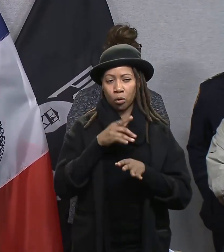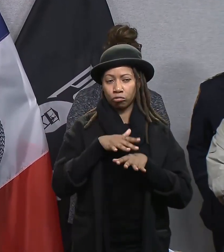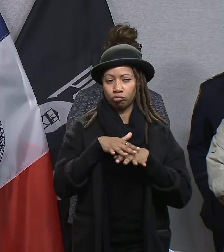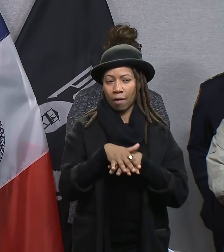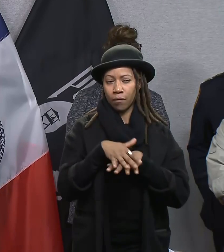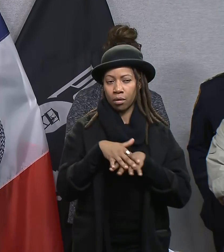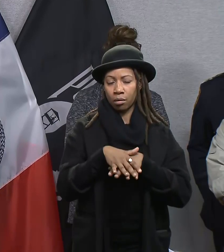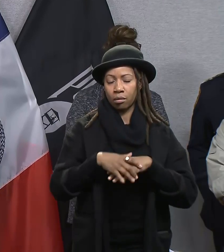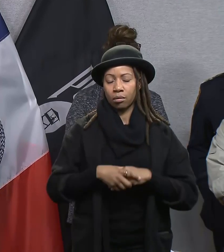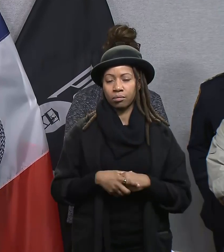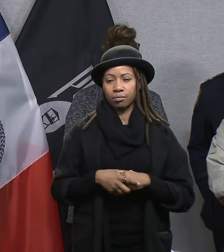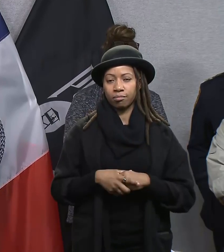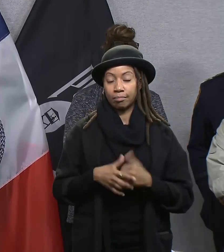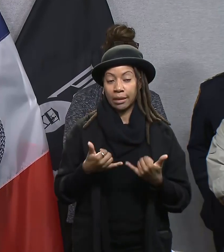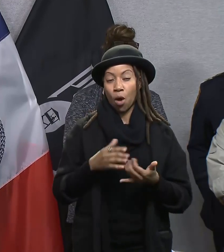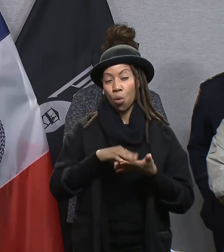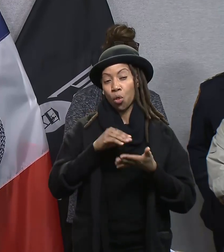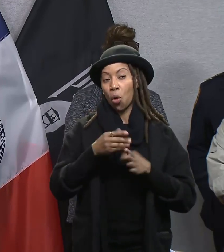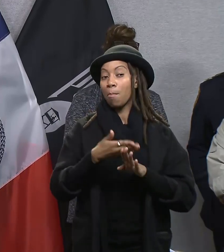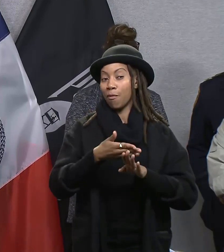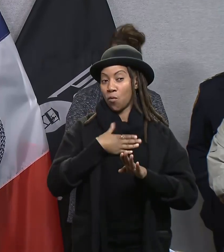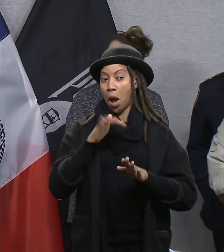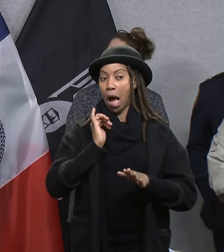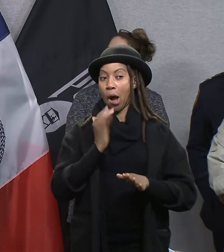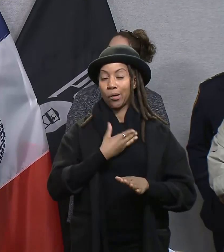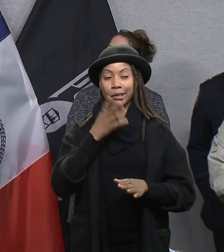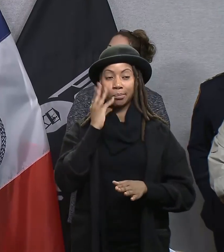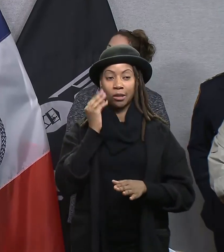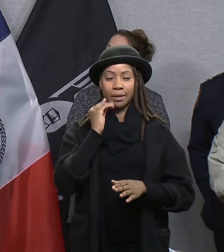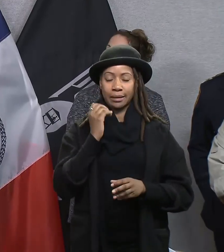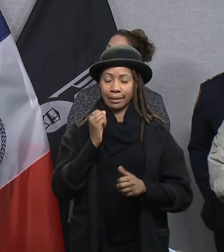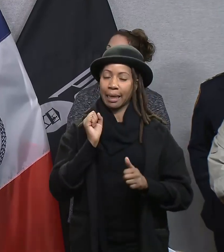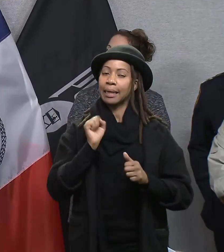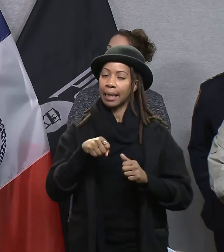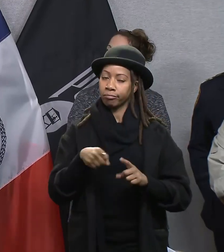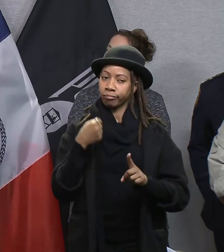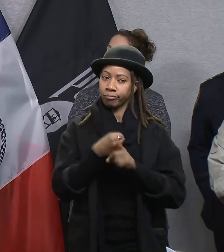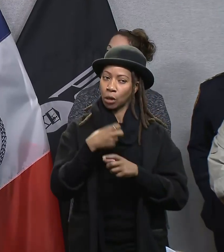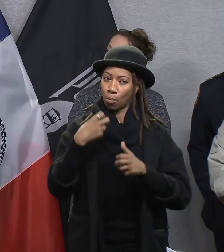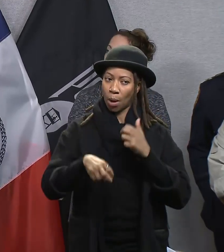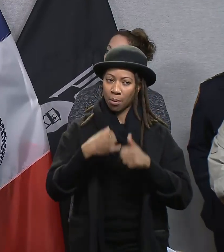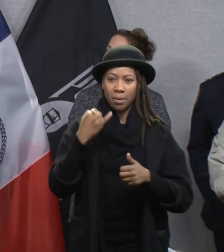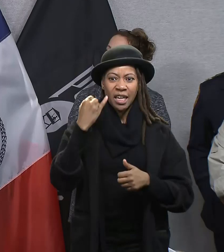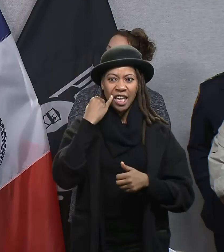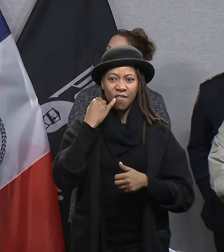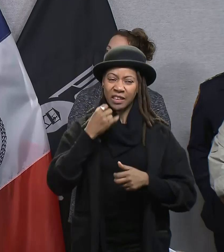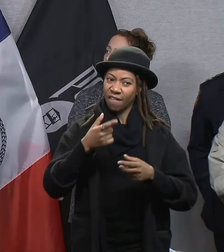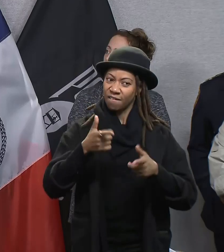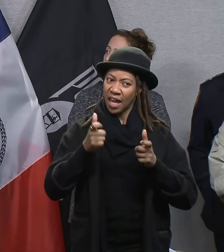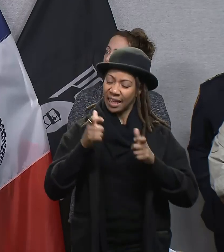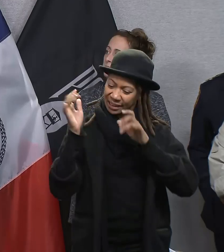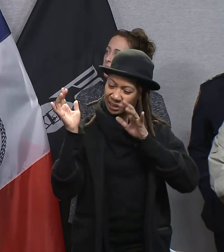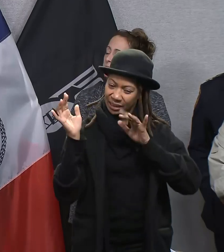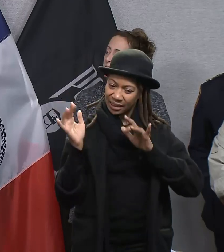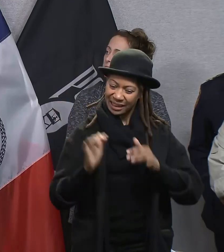WORST POSSIBLE TIMING WAS GOING TO HIT RIGHT AS RUSH HOUR WAS BEGINNING. WE HAVE LEARNED